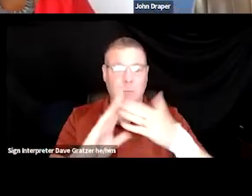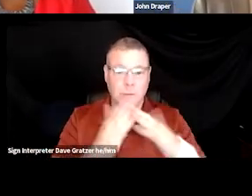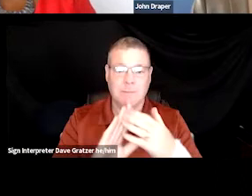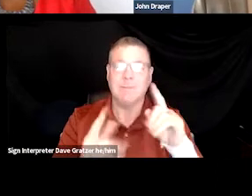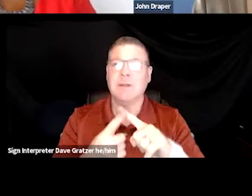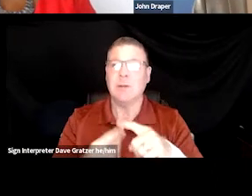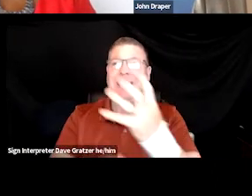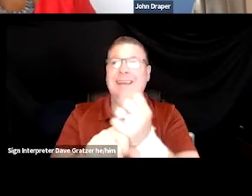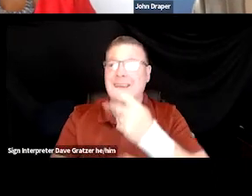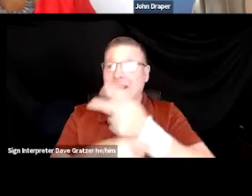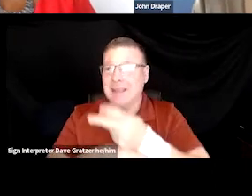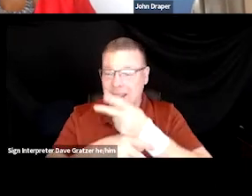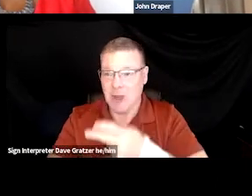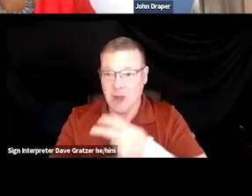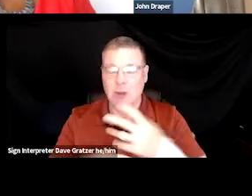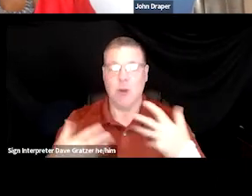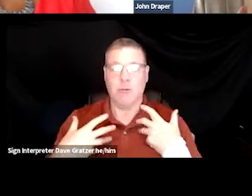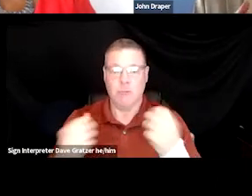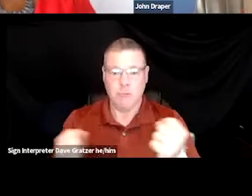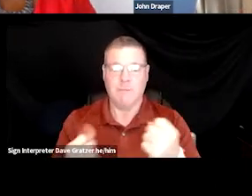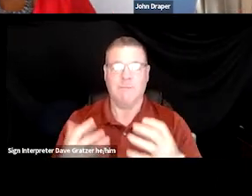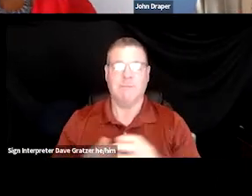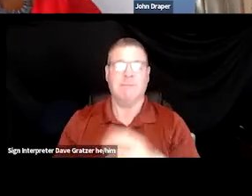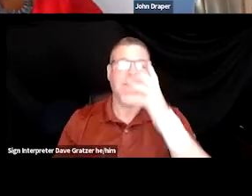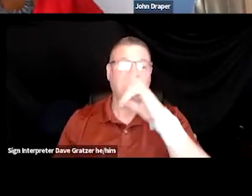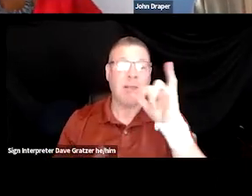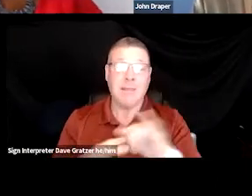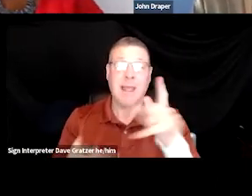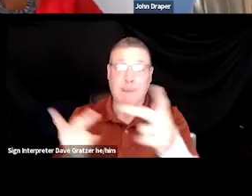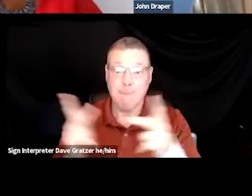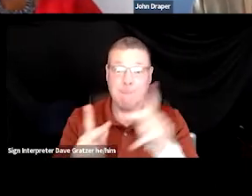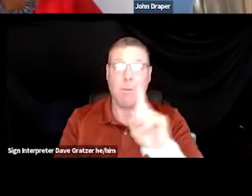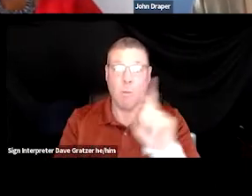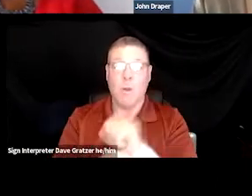of care, recovering, and healing in the places where they lived, worked and loved.